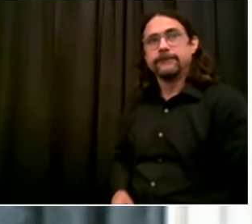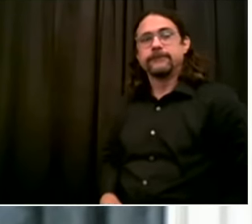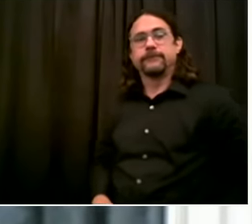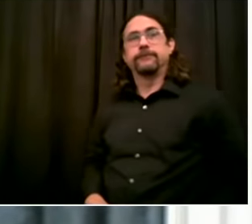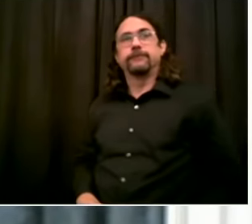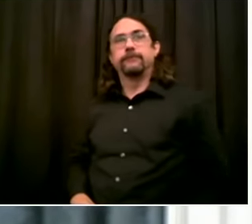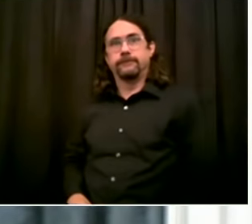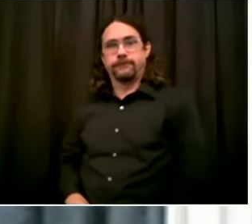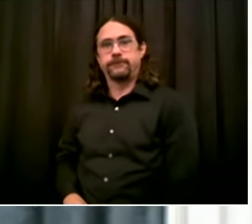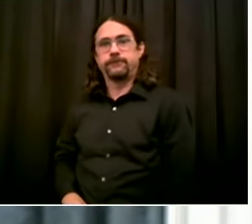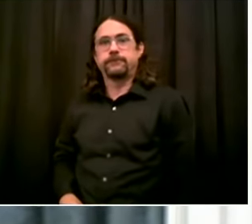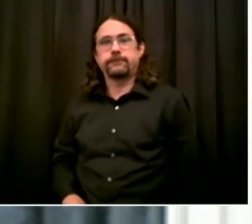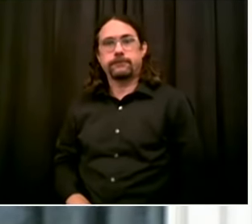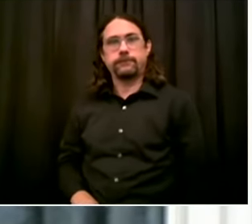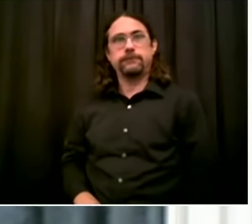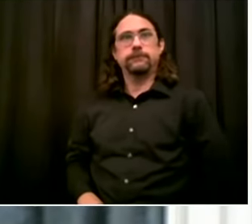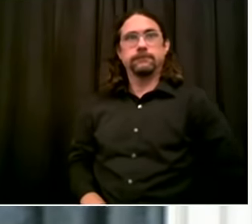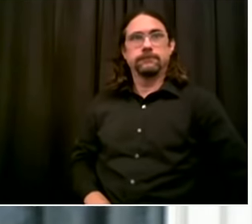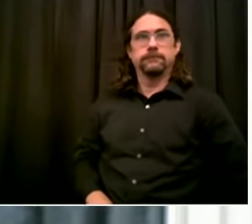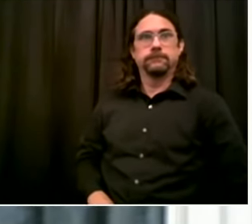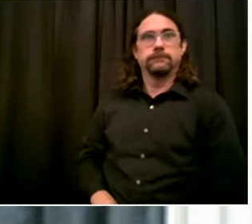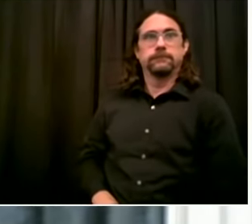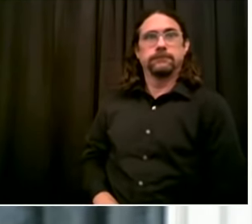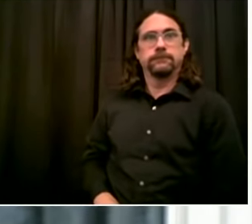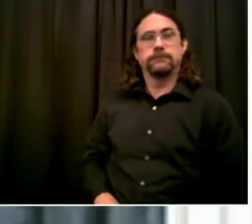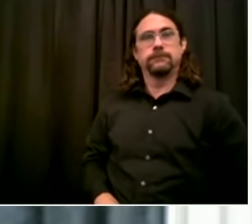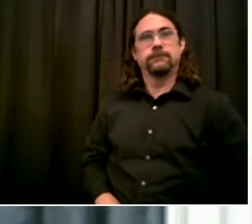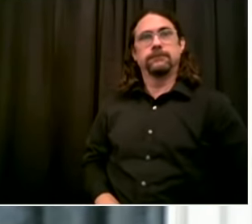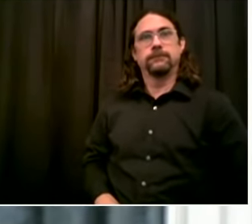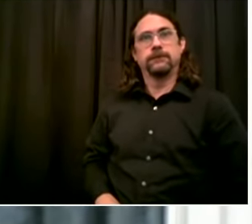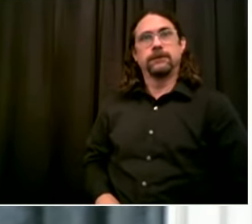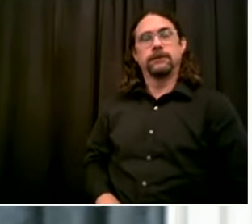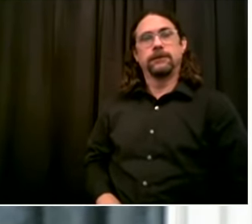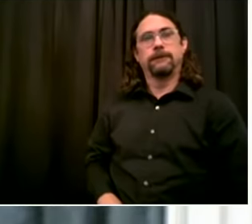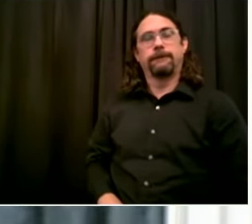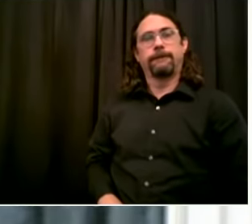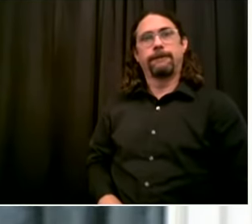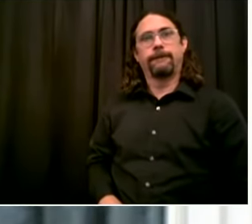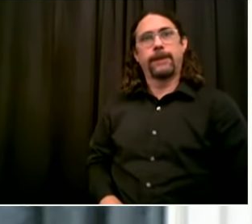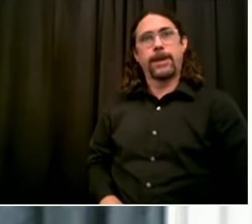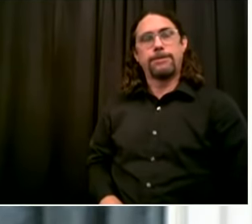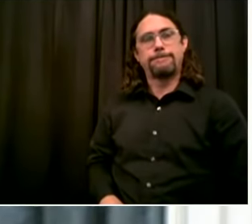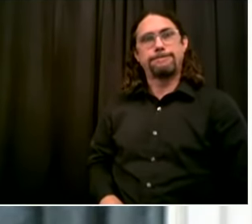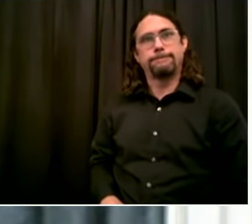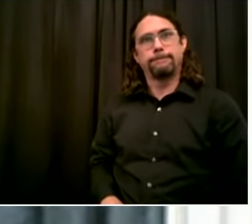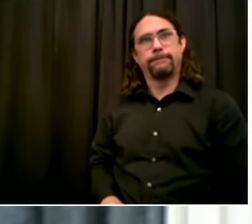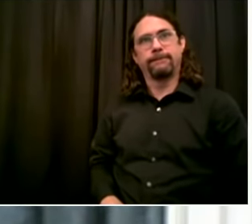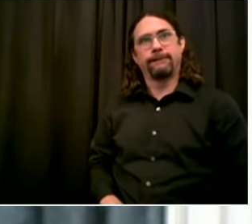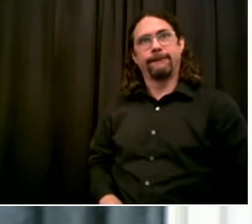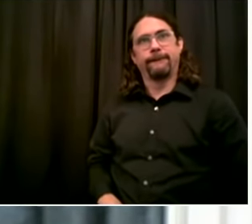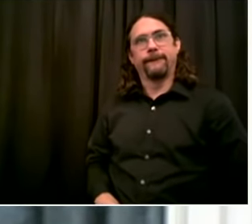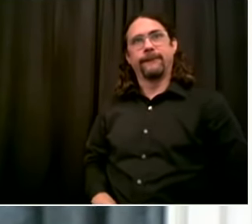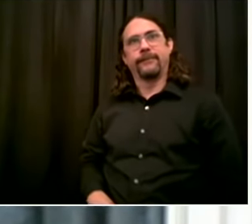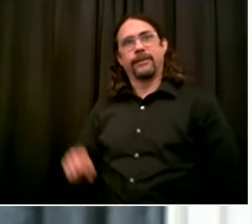QUICKLY AND KEEP THAT CITY WIDE OLRLING SEVEN DAY AVERAGE BELOW 3%.